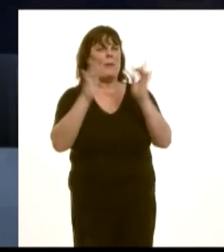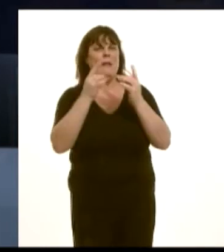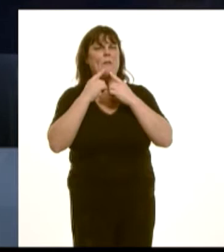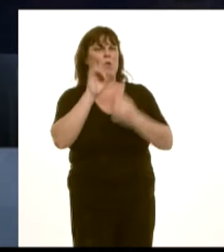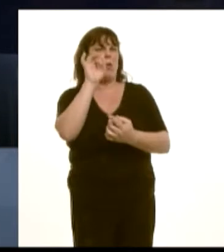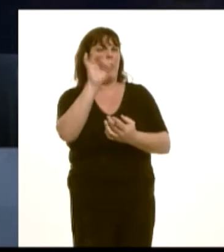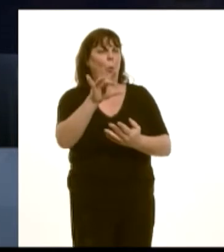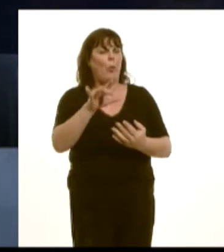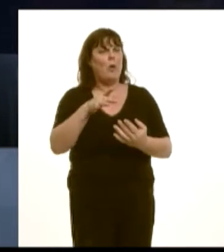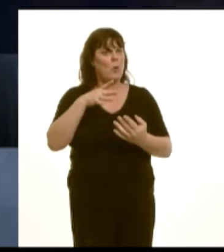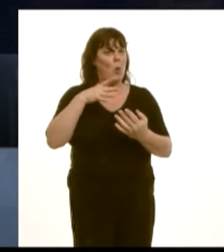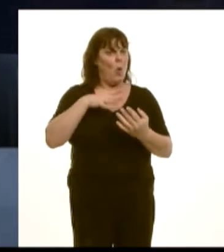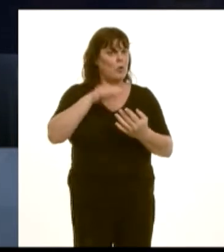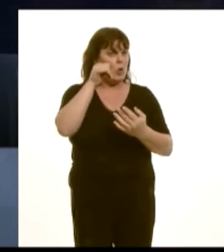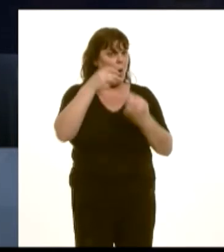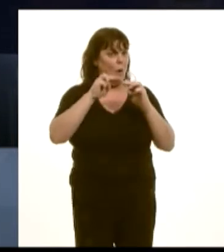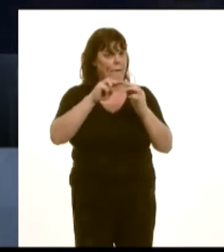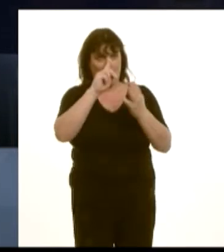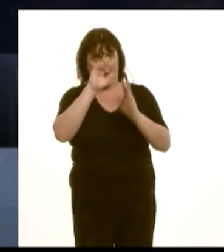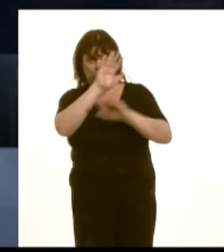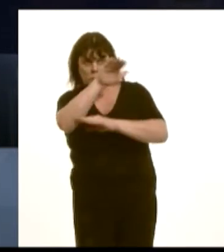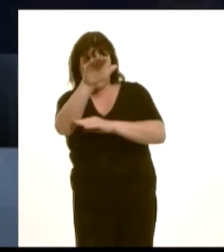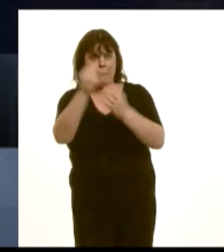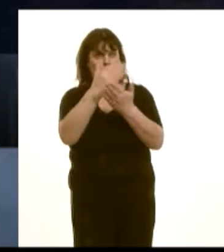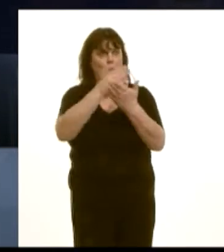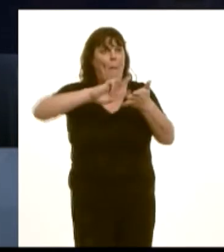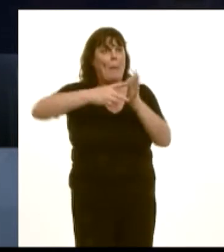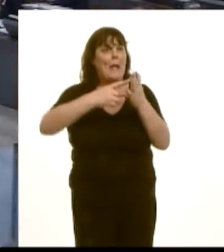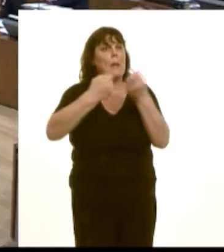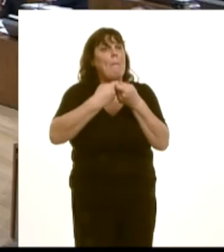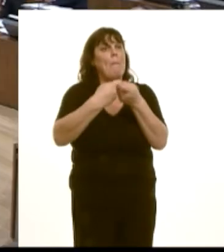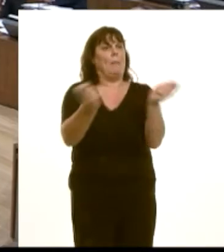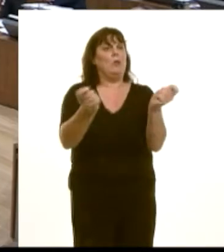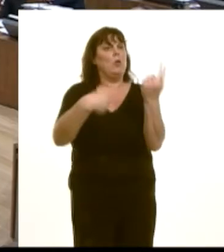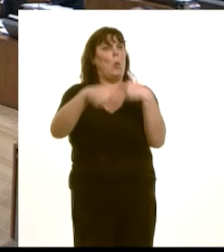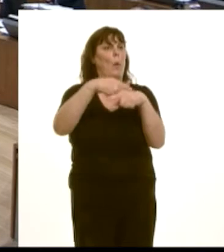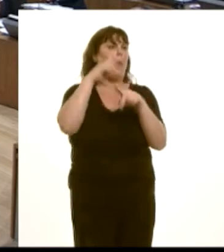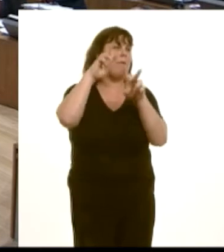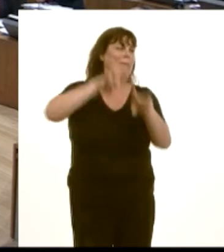those plans are published so that we, as Assembly Members, can scrutinise its work?